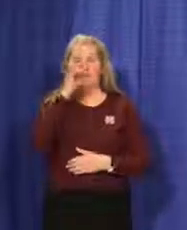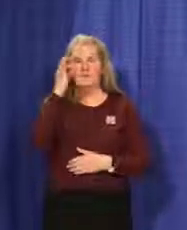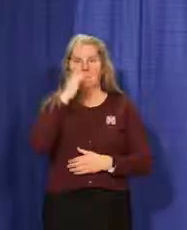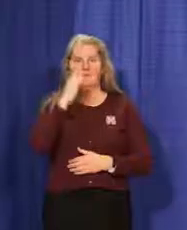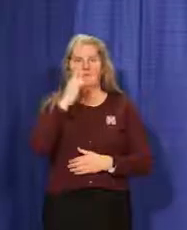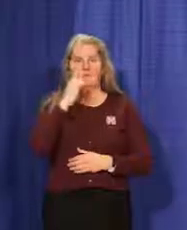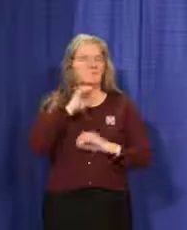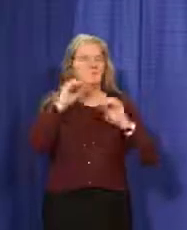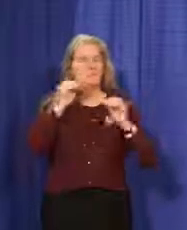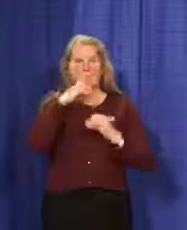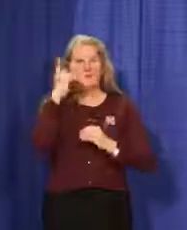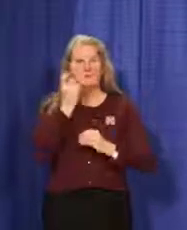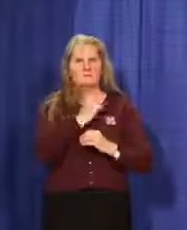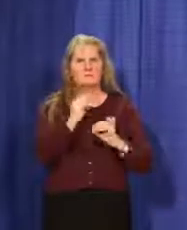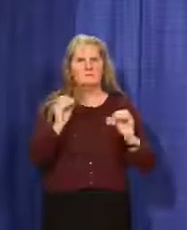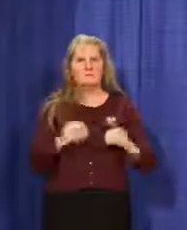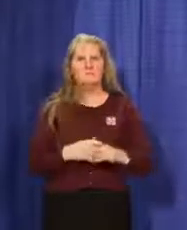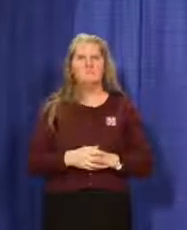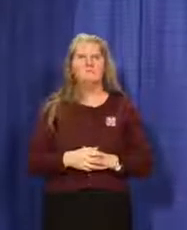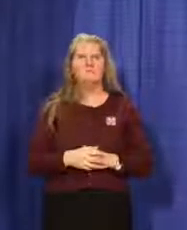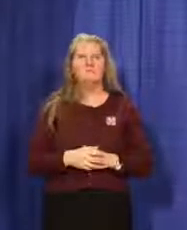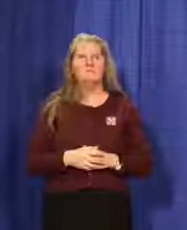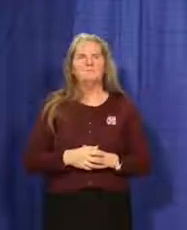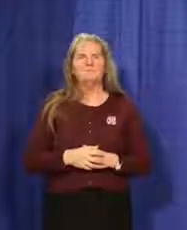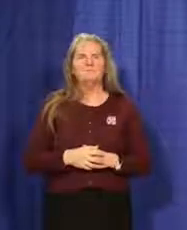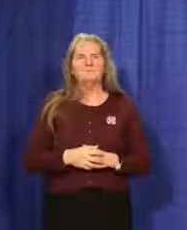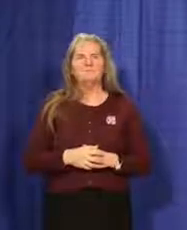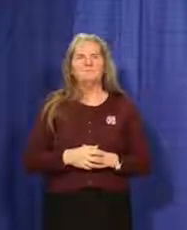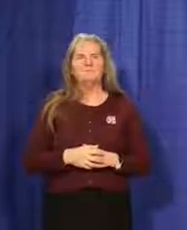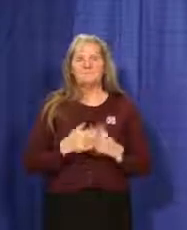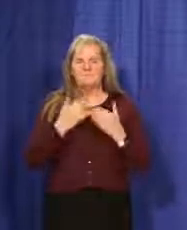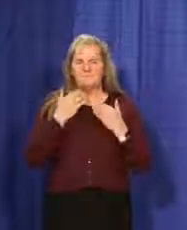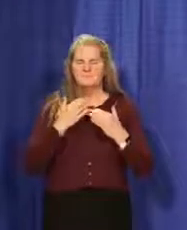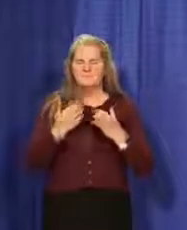[ Speaking French ]